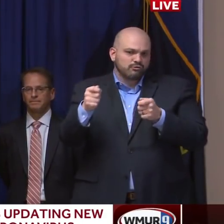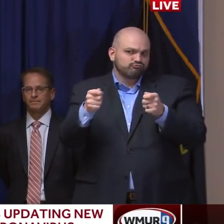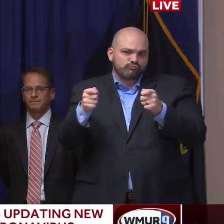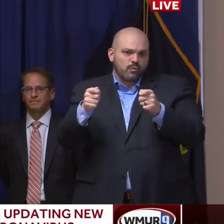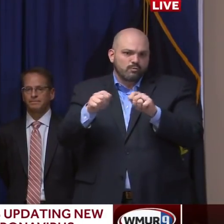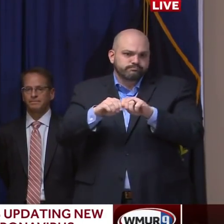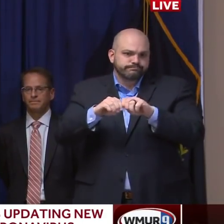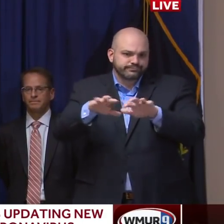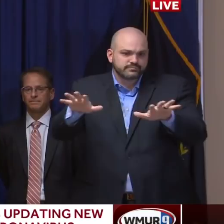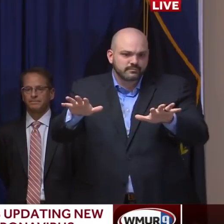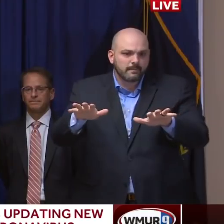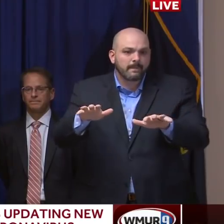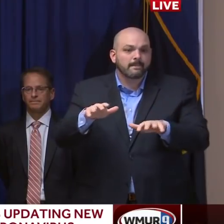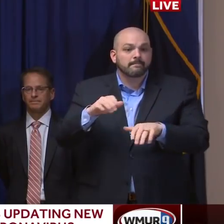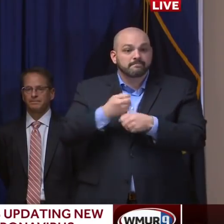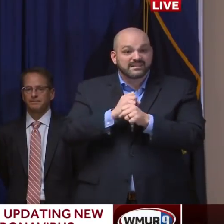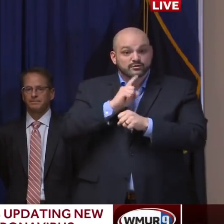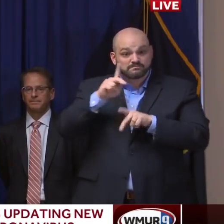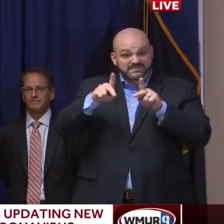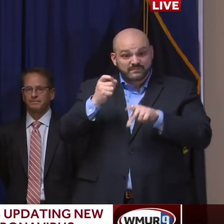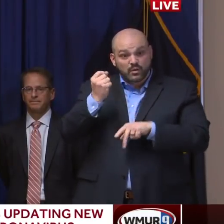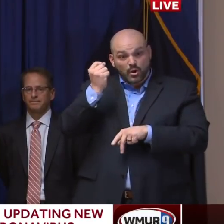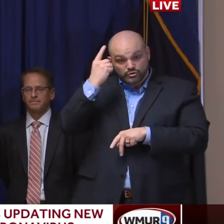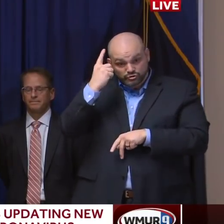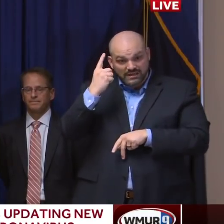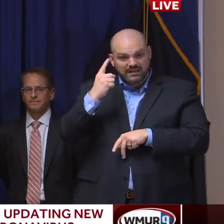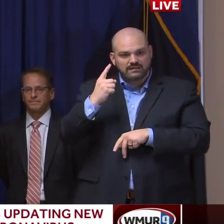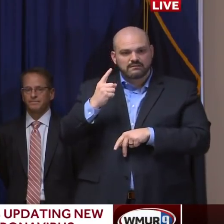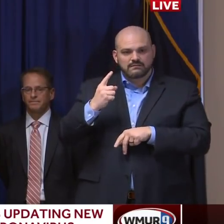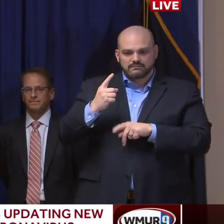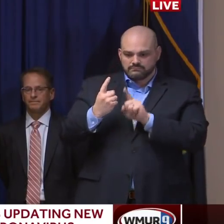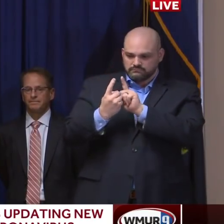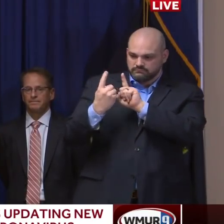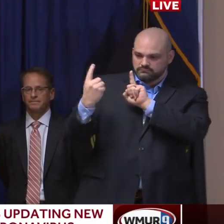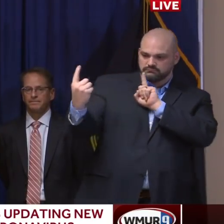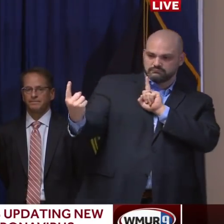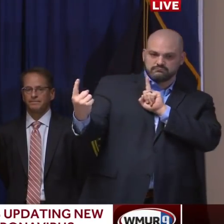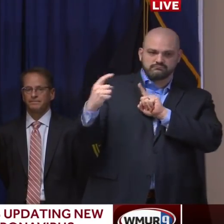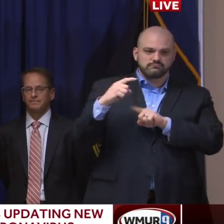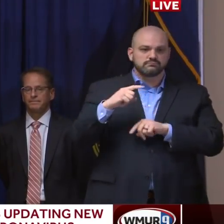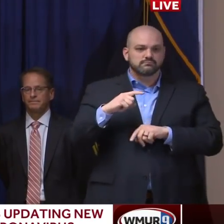THE AVAILABILITY OF TESTING IS NOT THE LIMITING FACTOR IN CONTROLLING THE SPREAD RIGHT NOW.